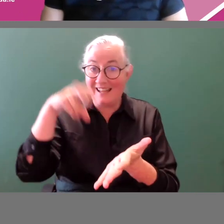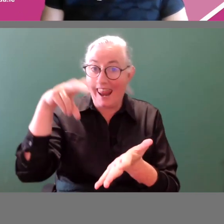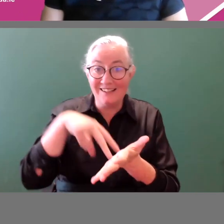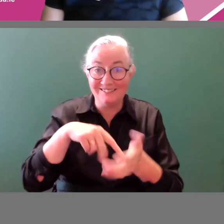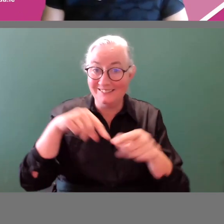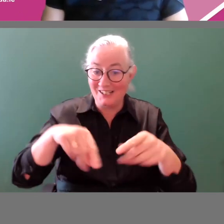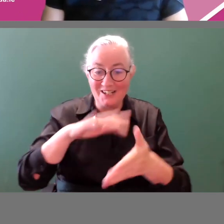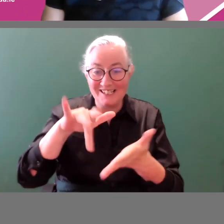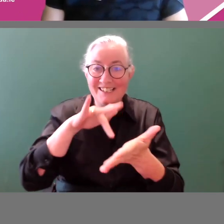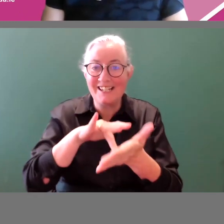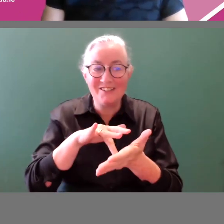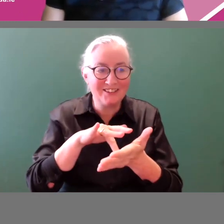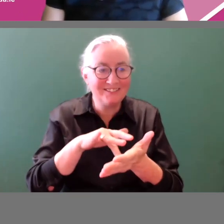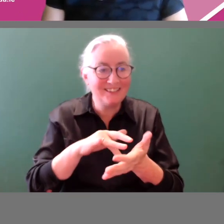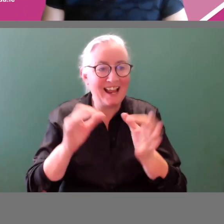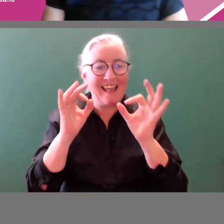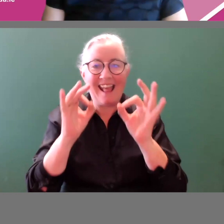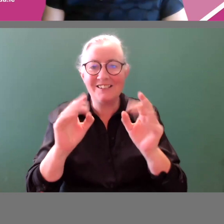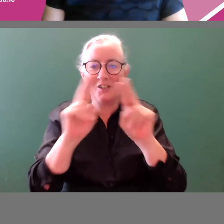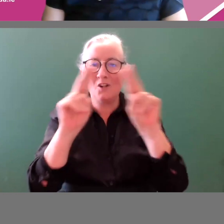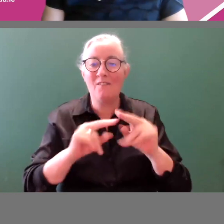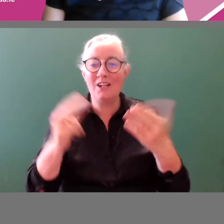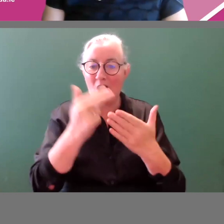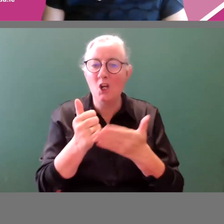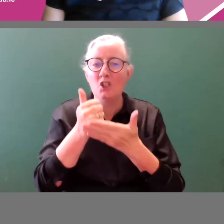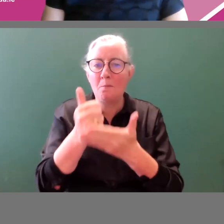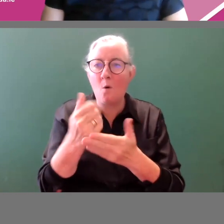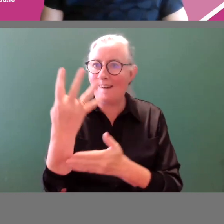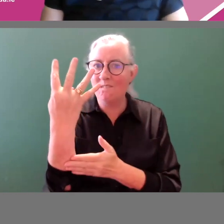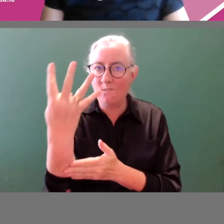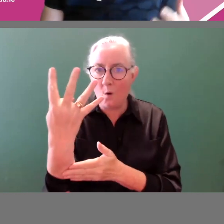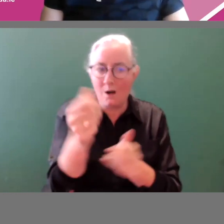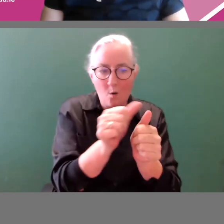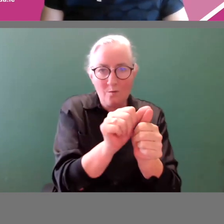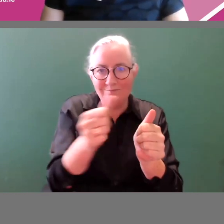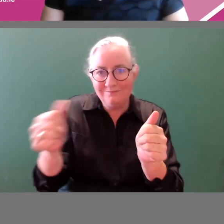Excellence in Universal Design to support this series of four webinars and I hope my talk today